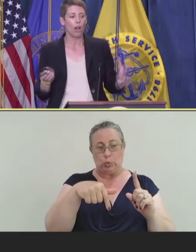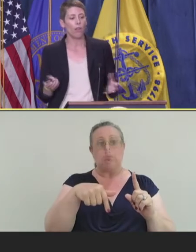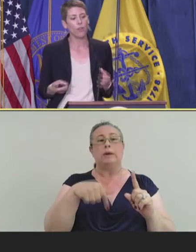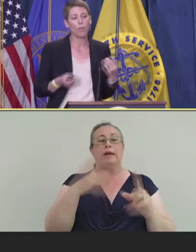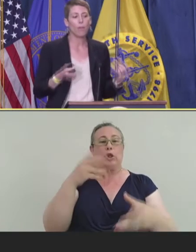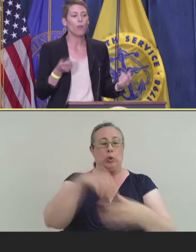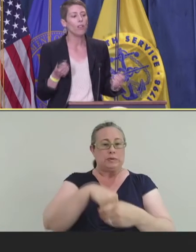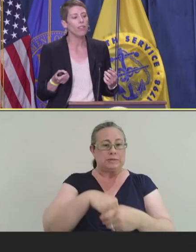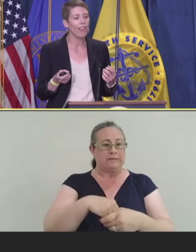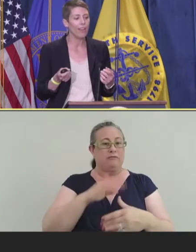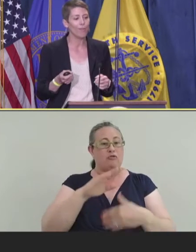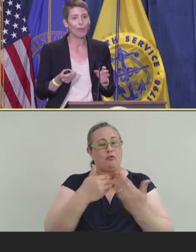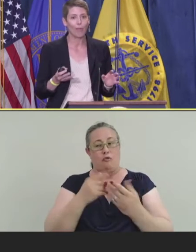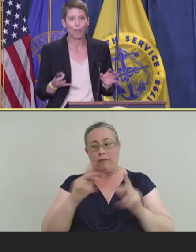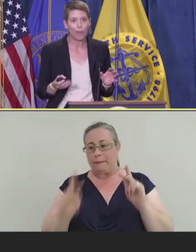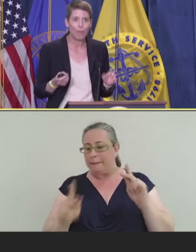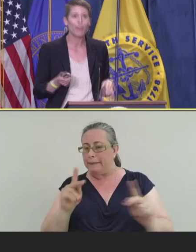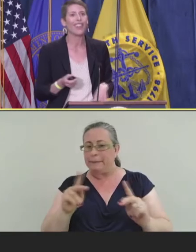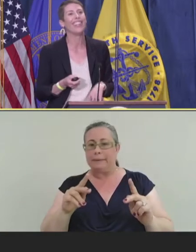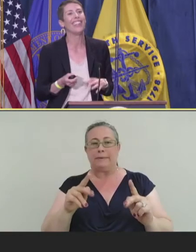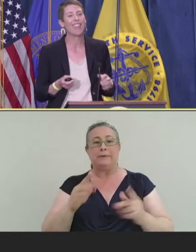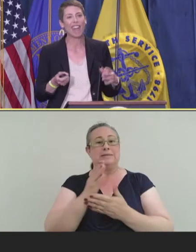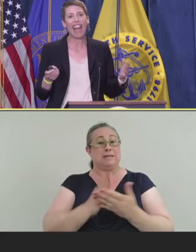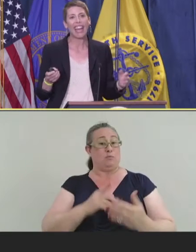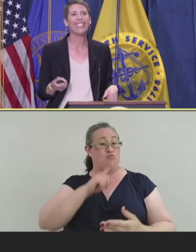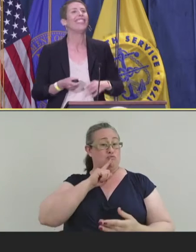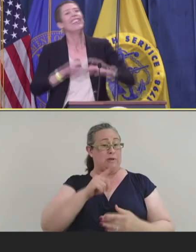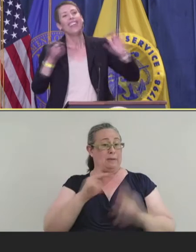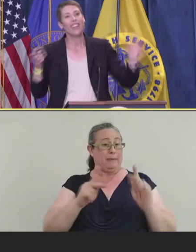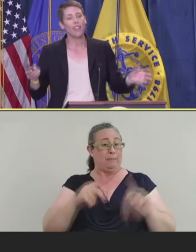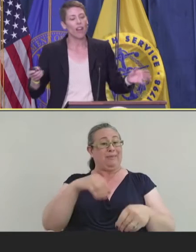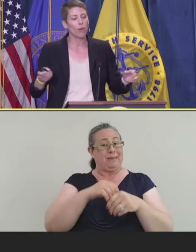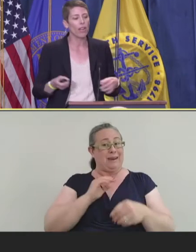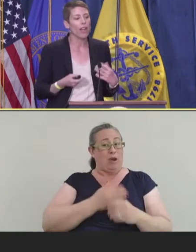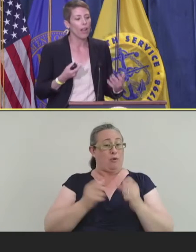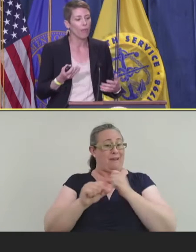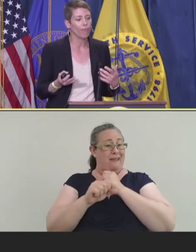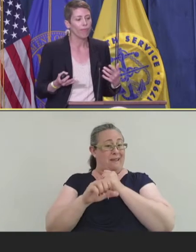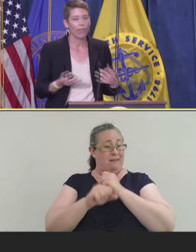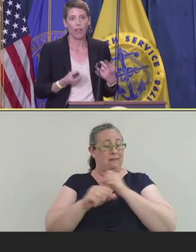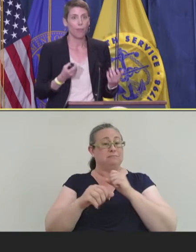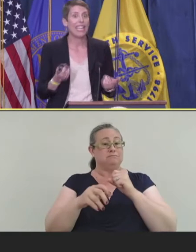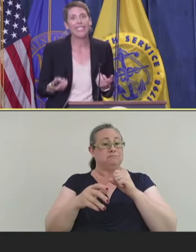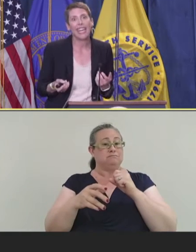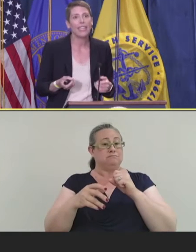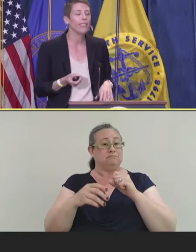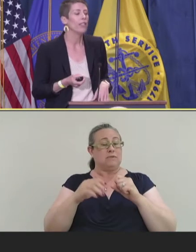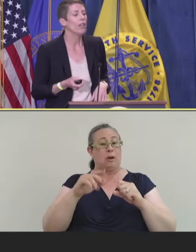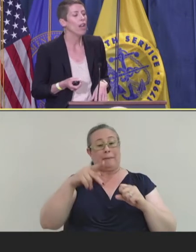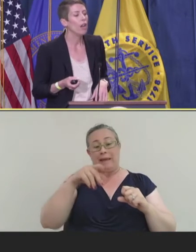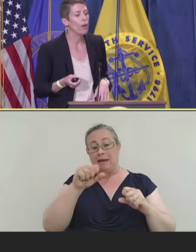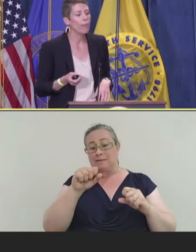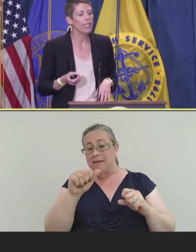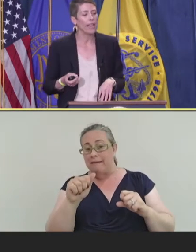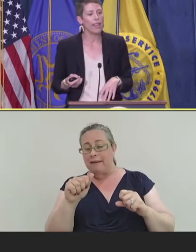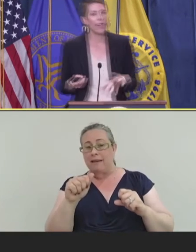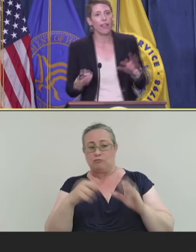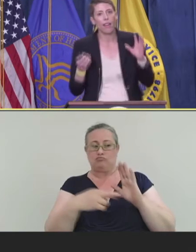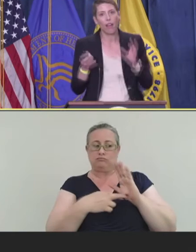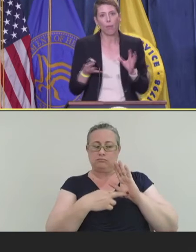all of the people, some of them real people in our ads, and in our PSAs represented our